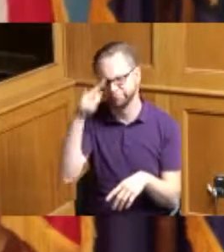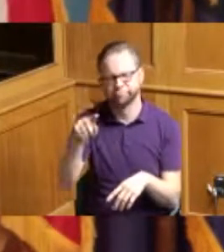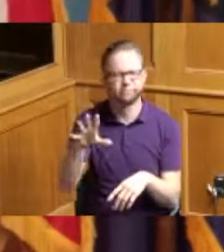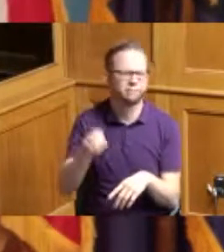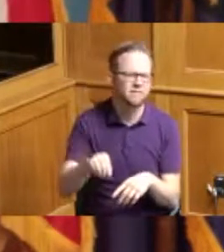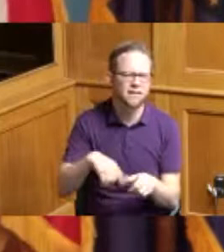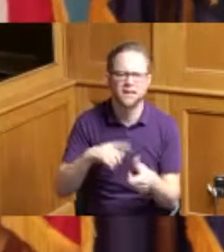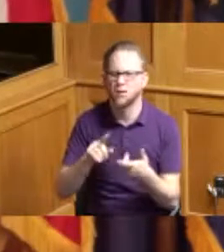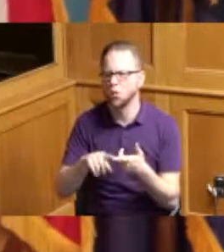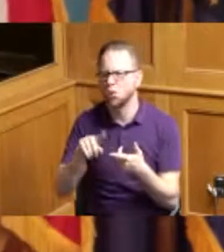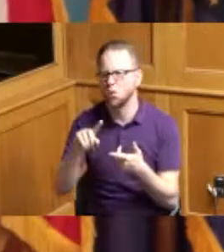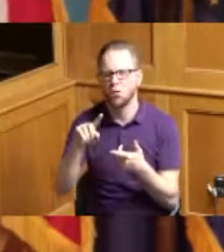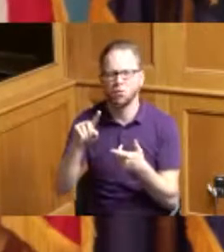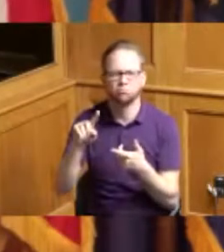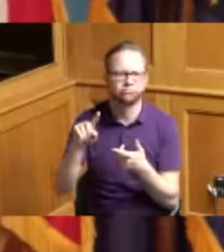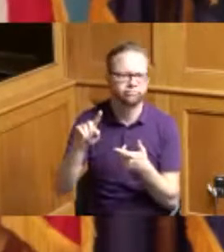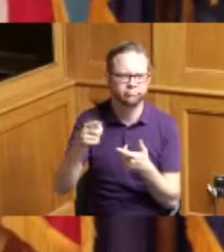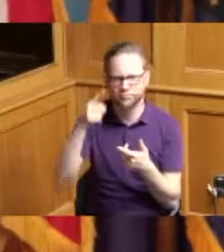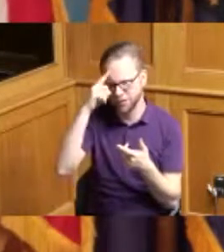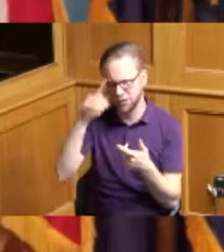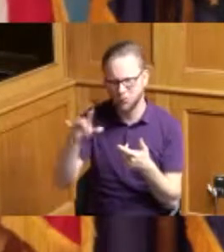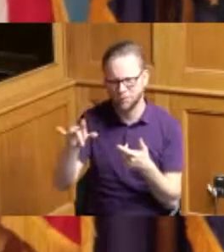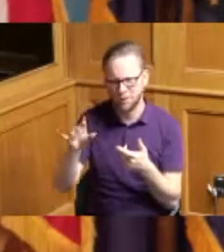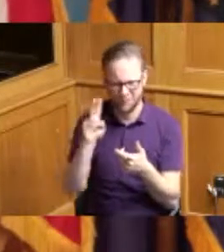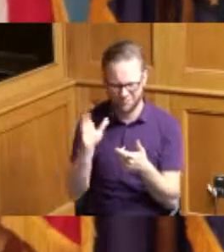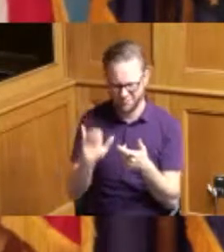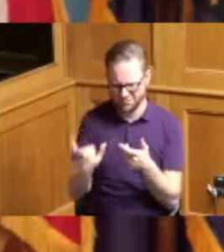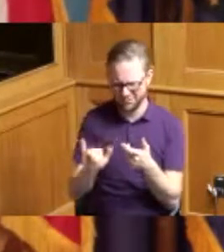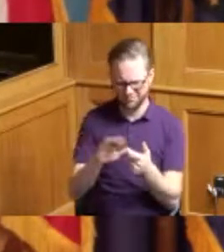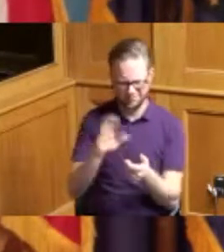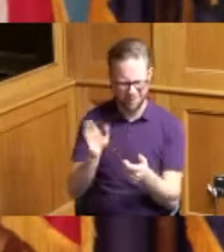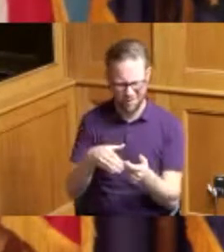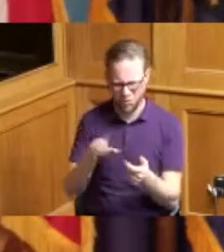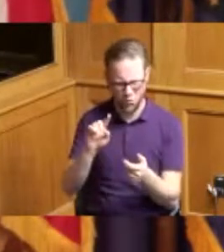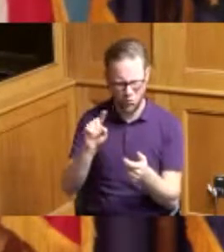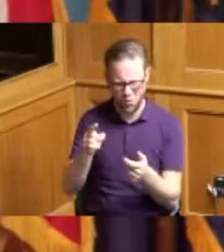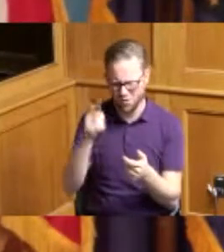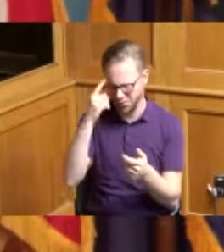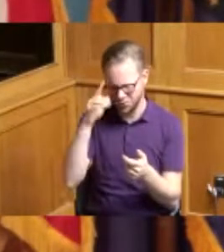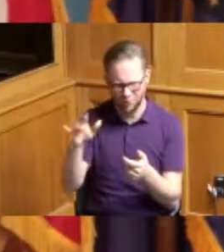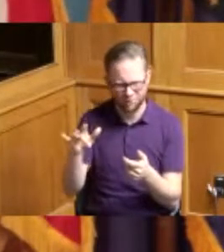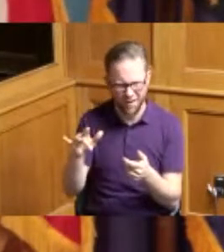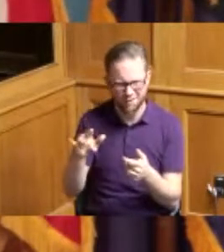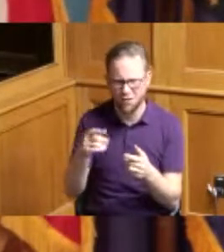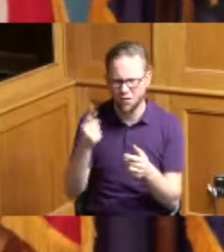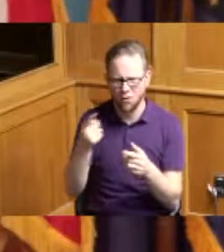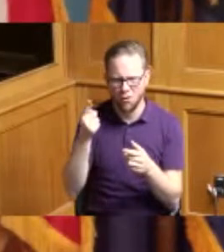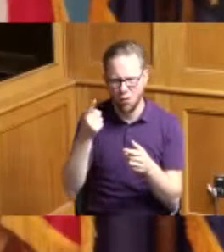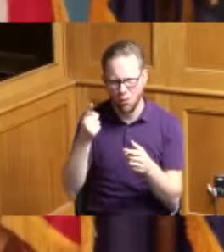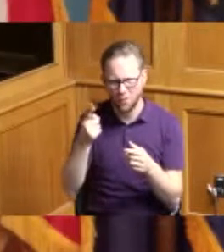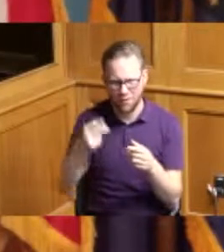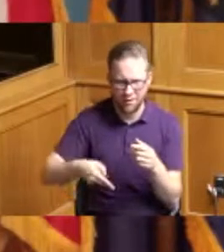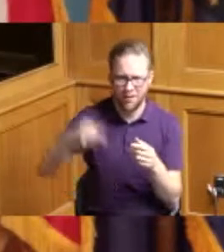I we get the bill it seems like it's never at a dollar 25 or 3.50 is always high so I just want to